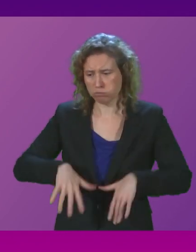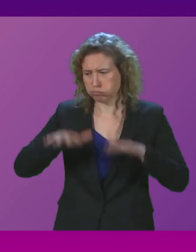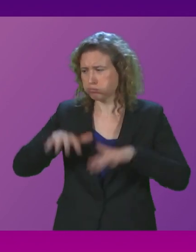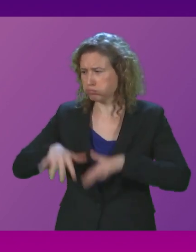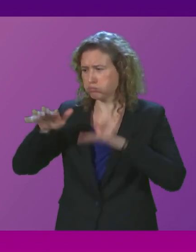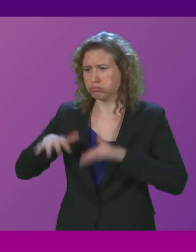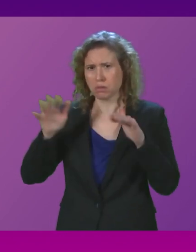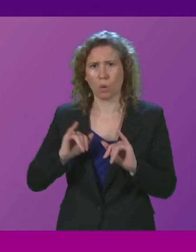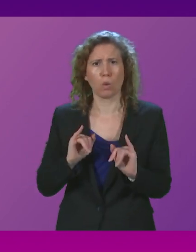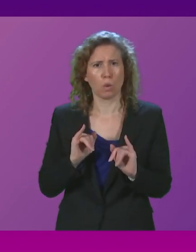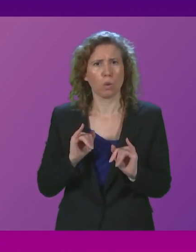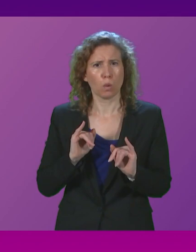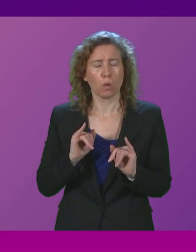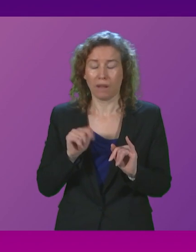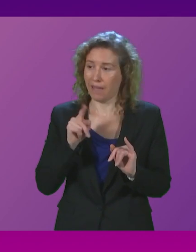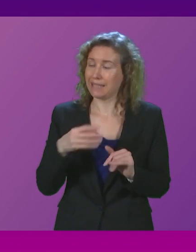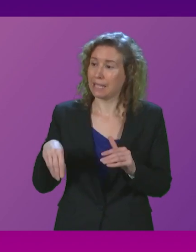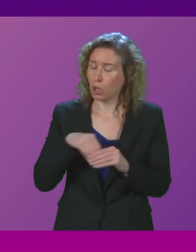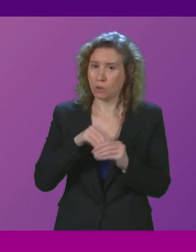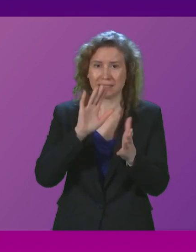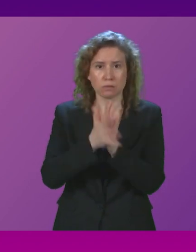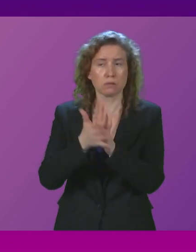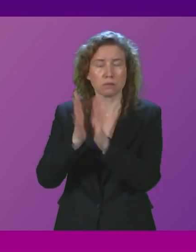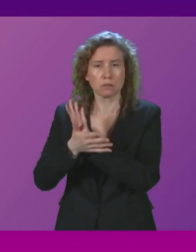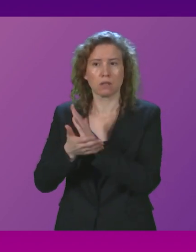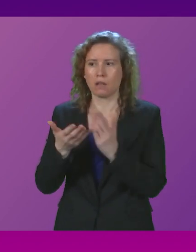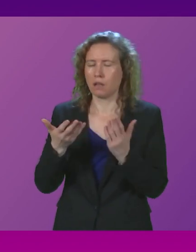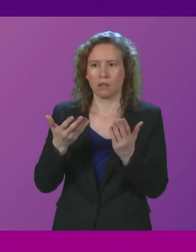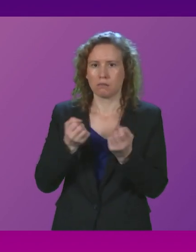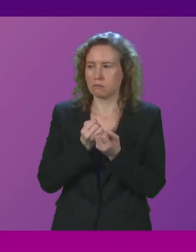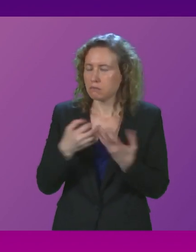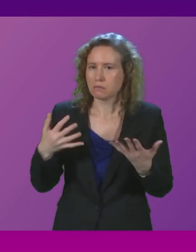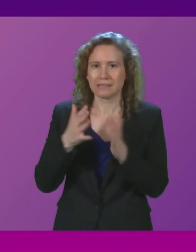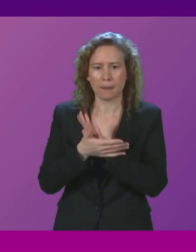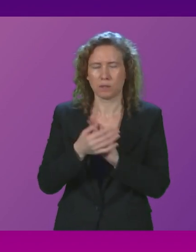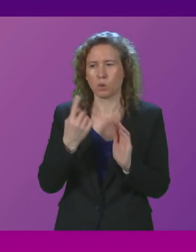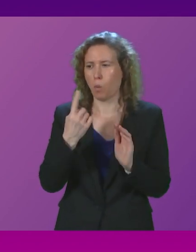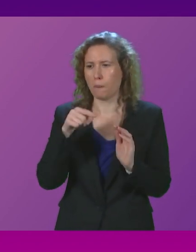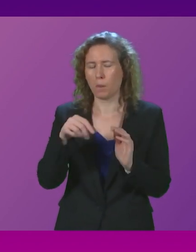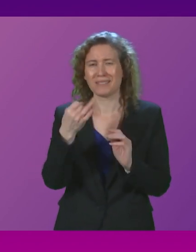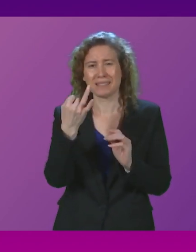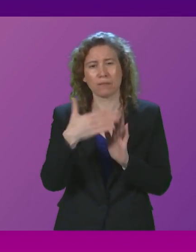in Pakistan, which includes the destruction of or damage to 1.7 million homes.